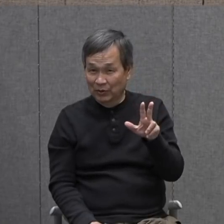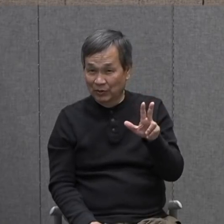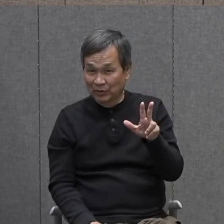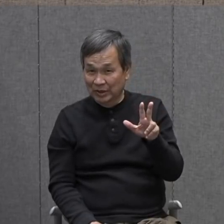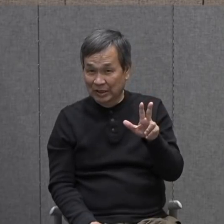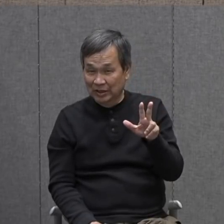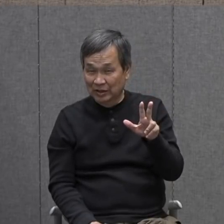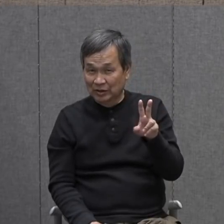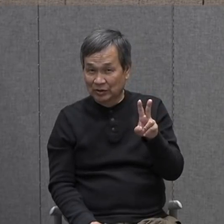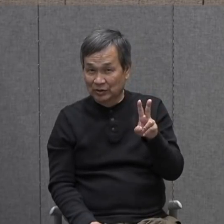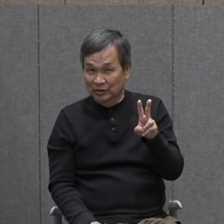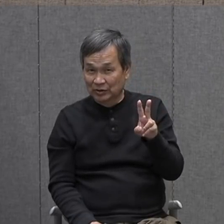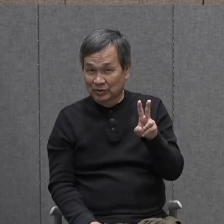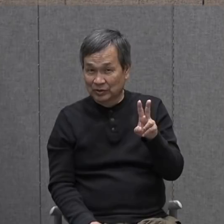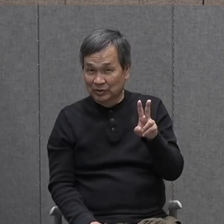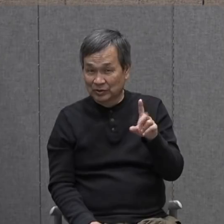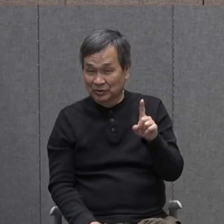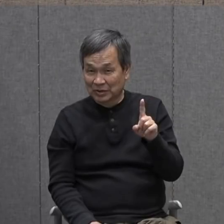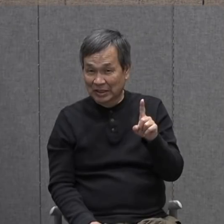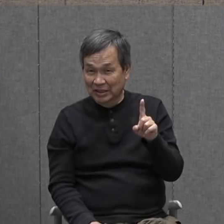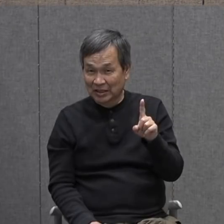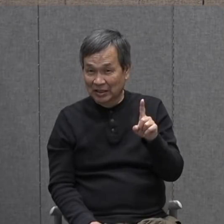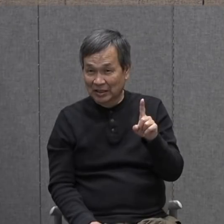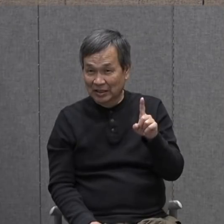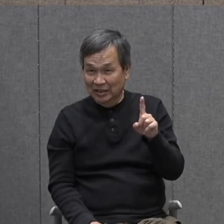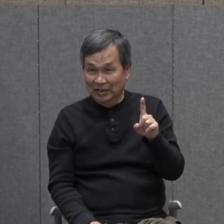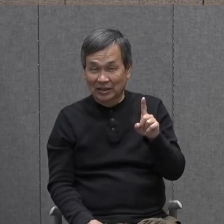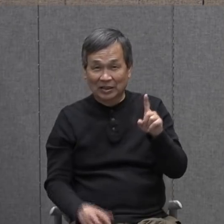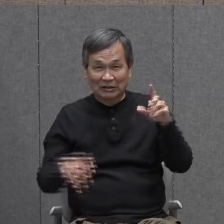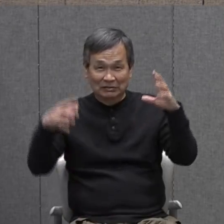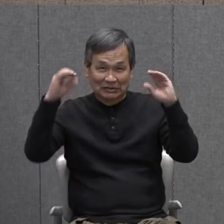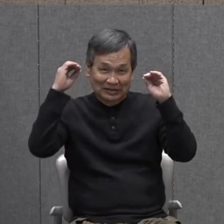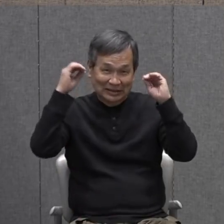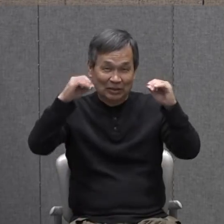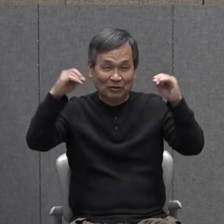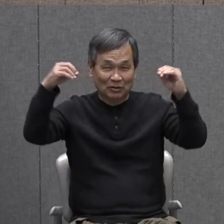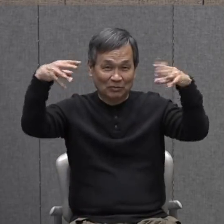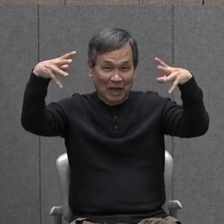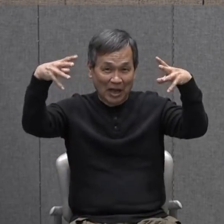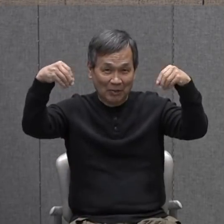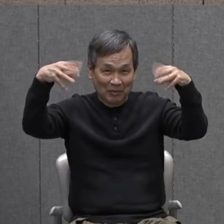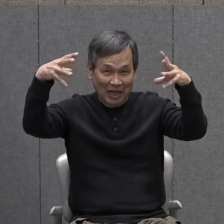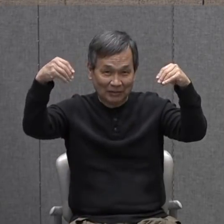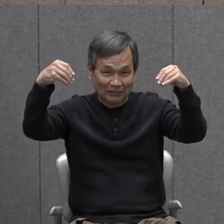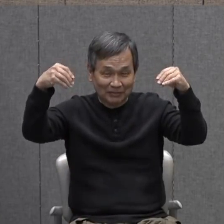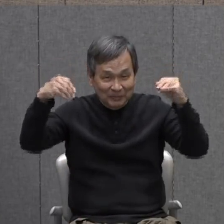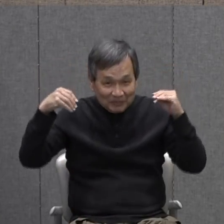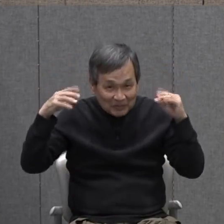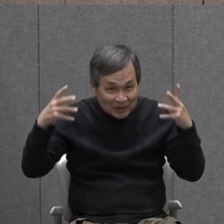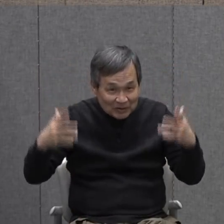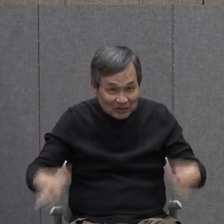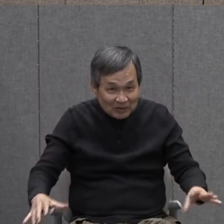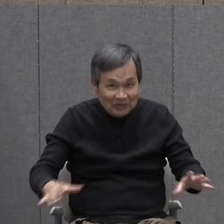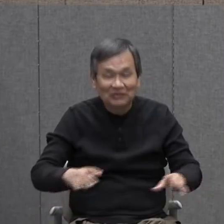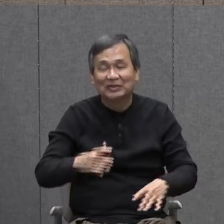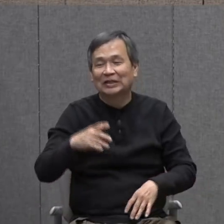three, two, one, zero. Okay artists, you have collected your objects.